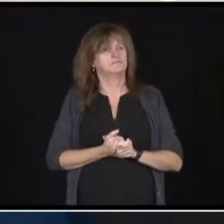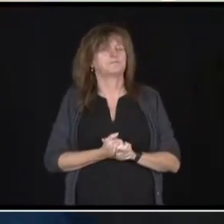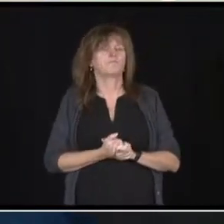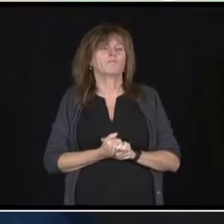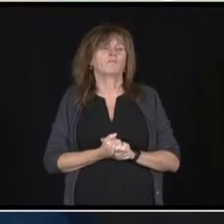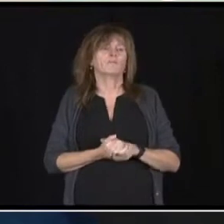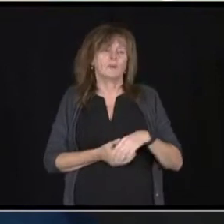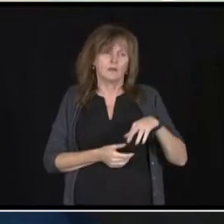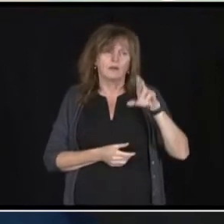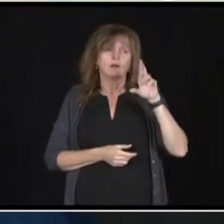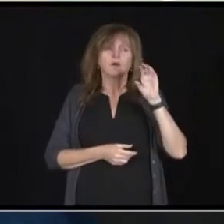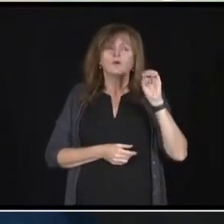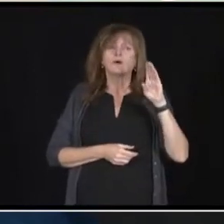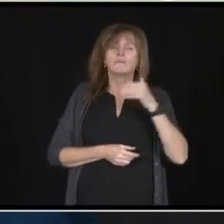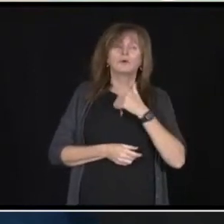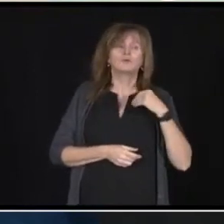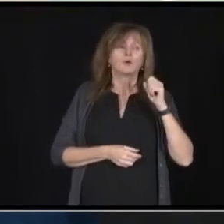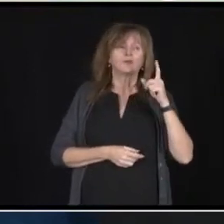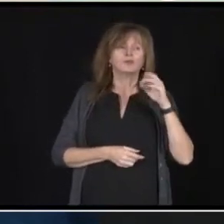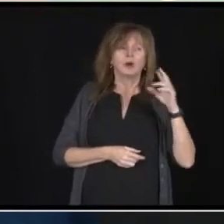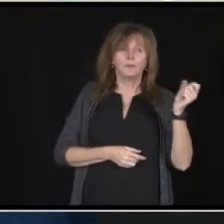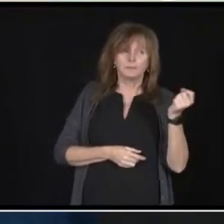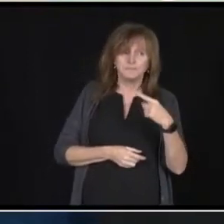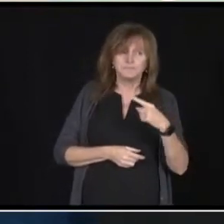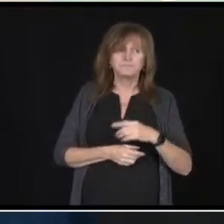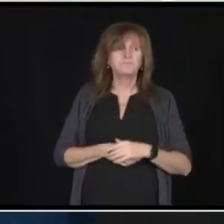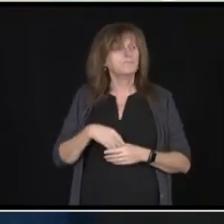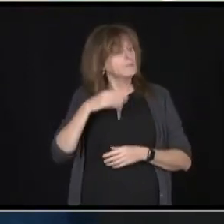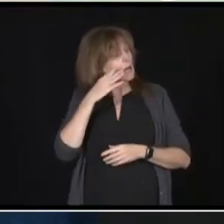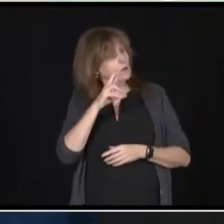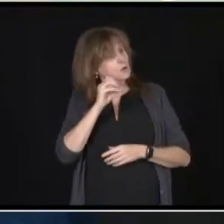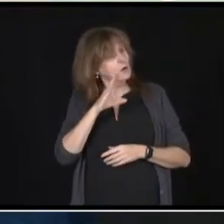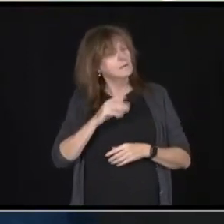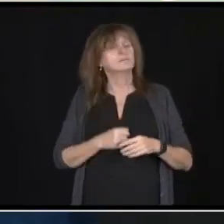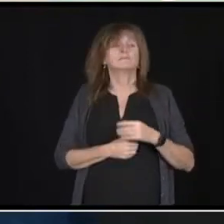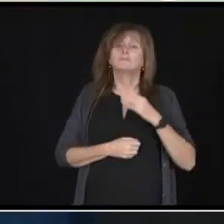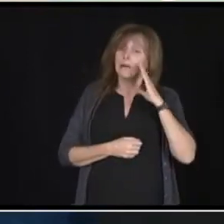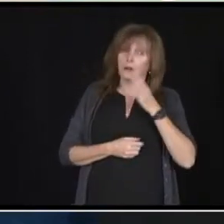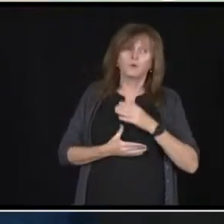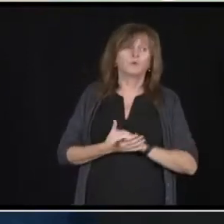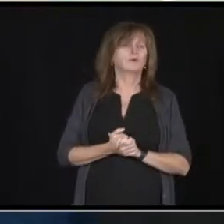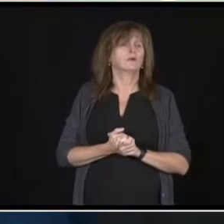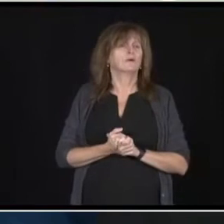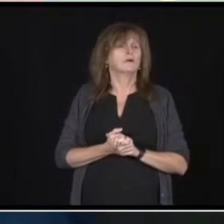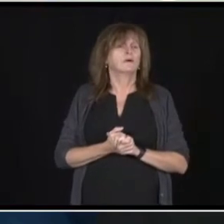thing, and we will come out the winner. I promise you that. We will beat this.